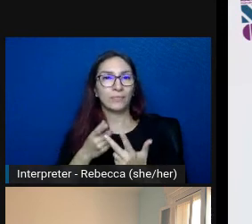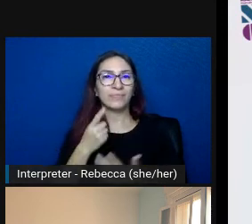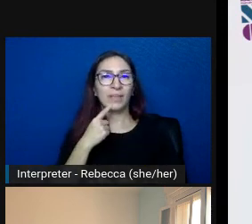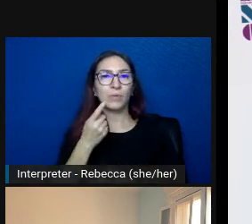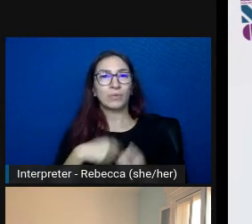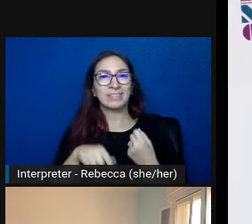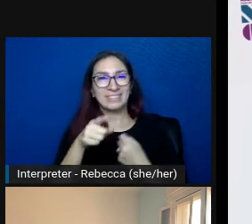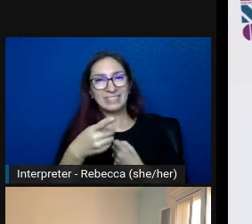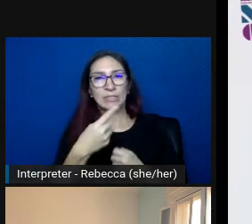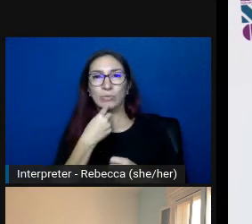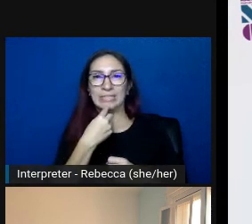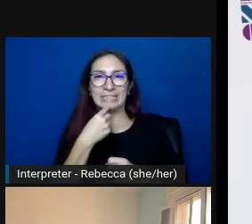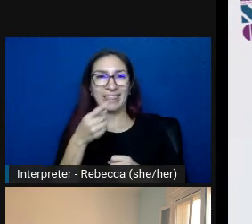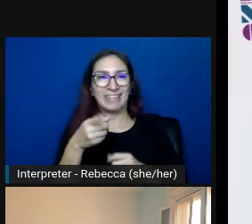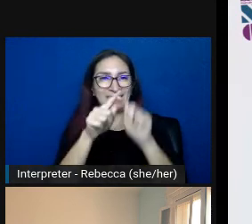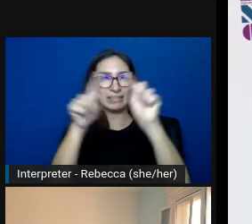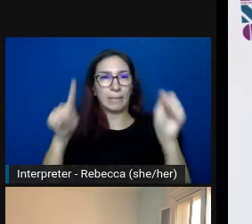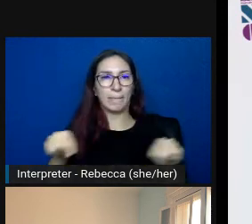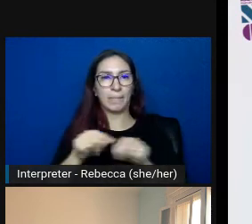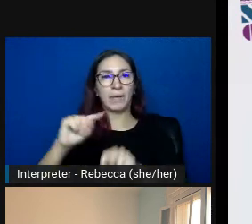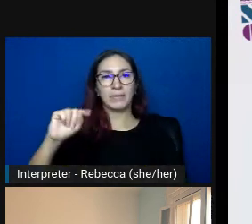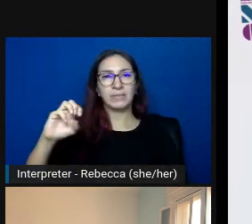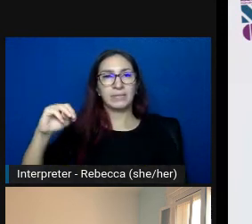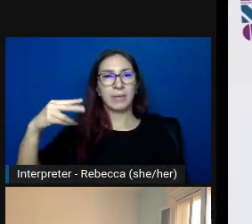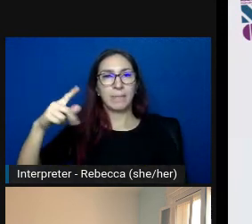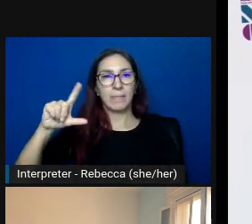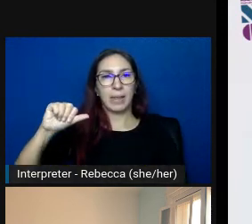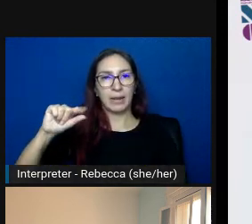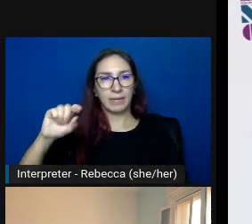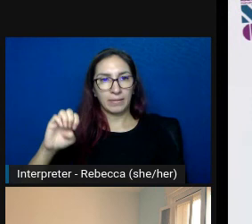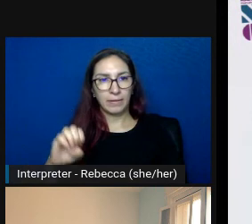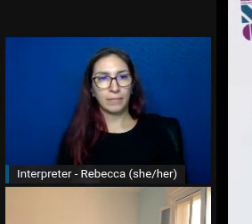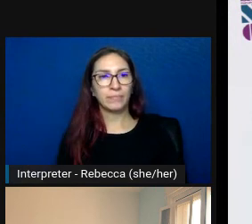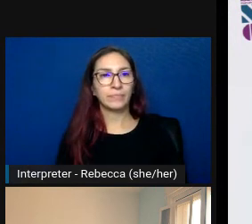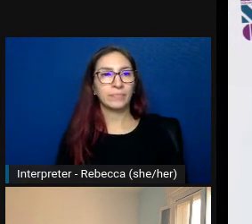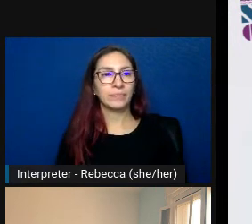In Joomla, we have a concept which is override.